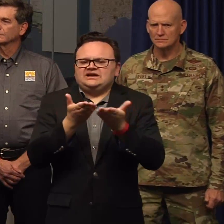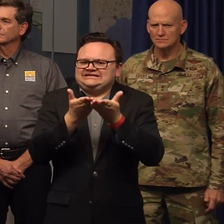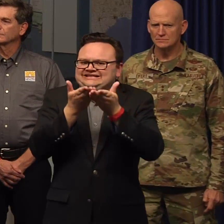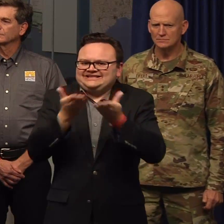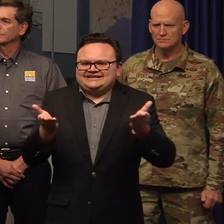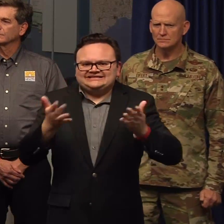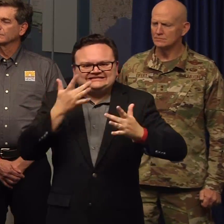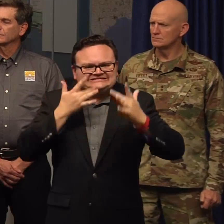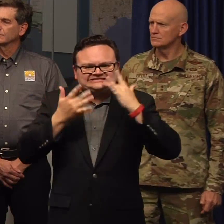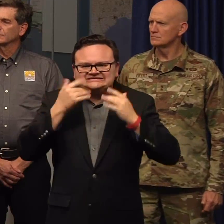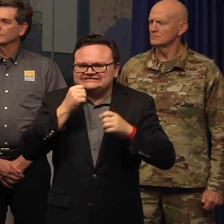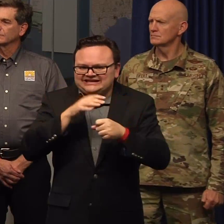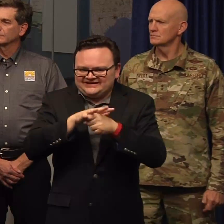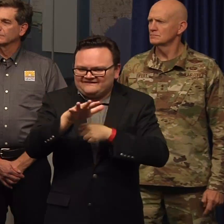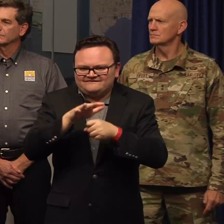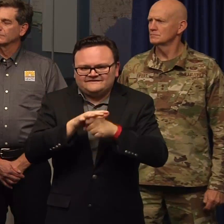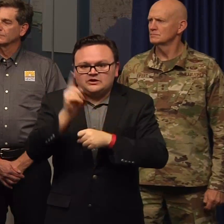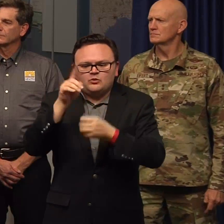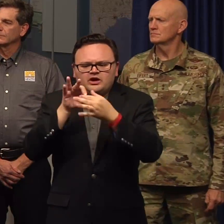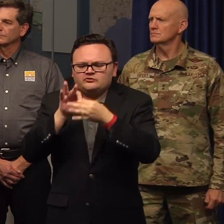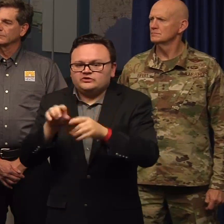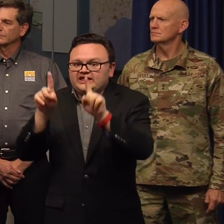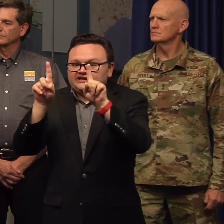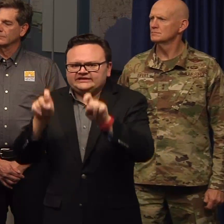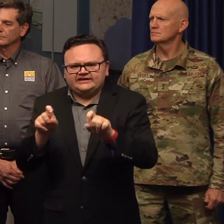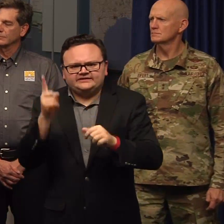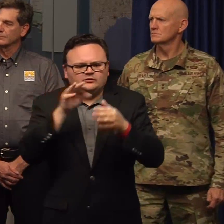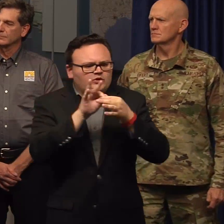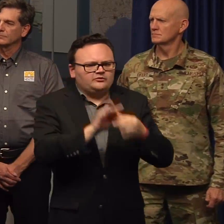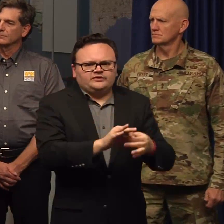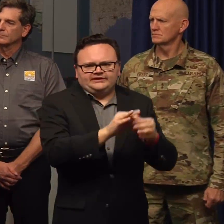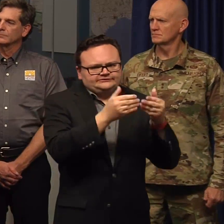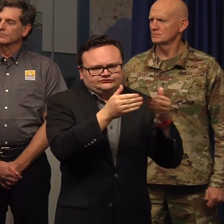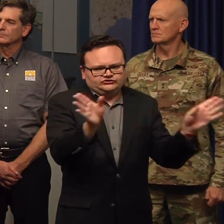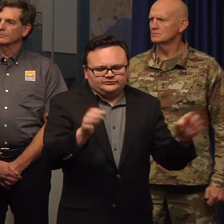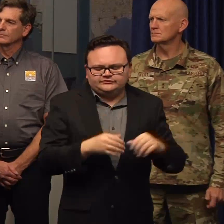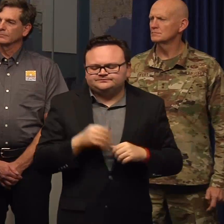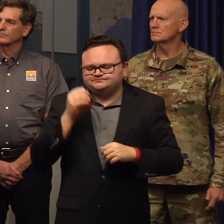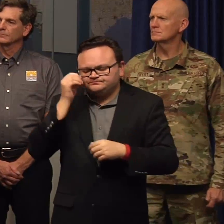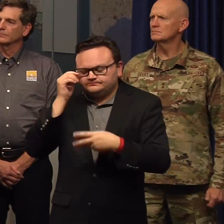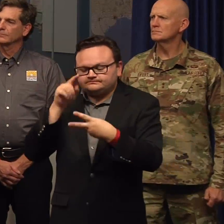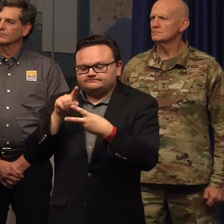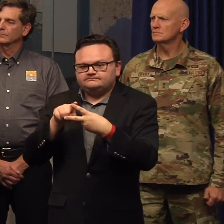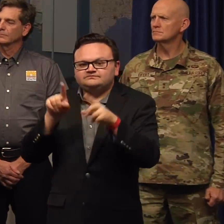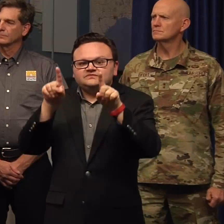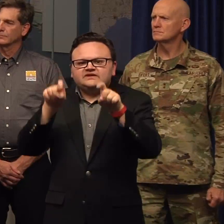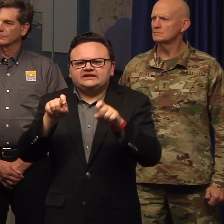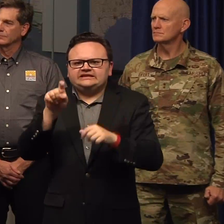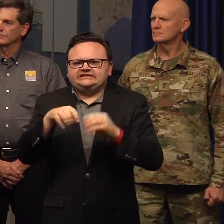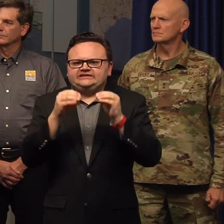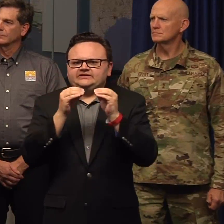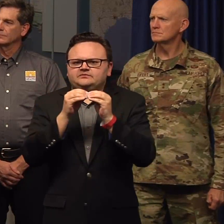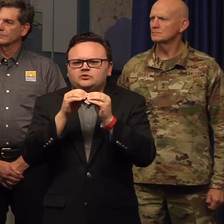PROBABLY THE BIGGEST SUPPLY ISSUE THAT WE'RE SEEING,